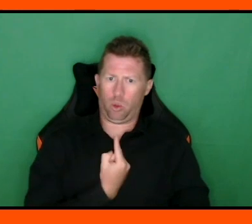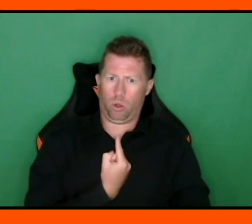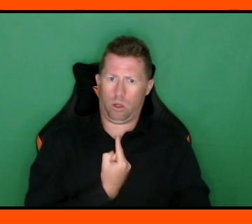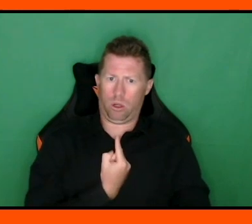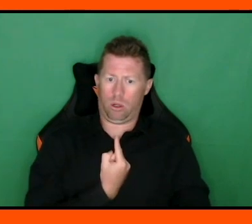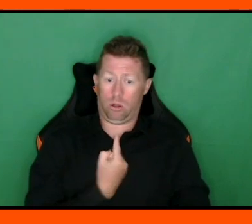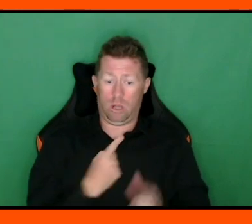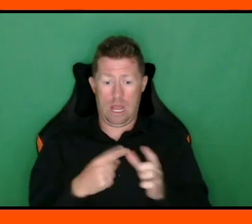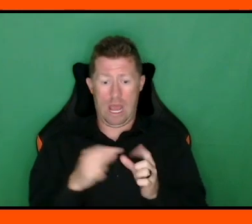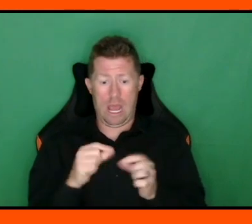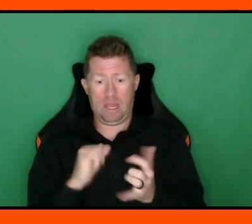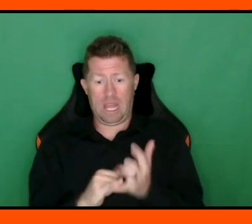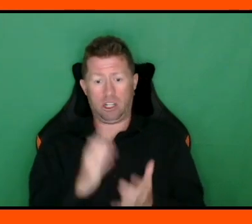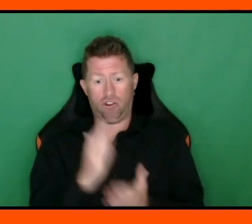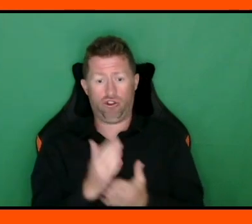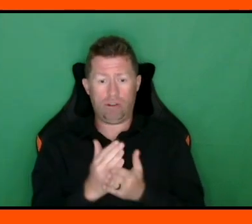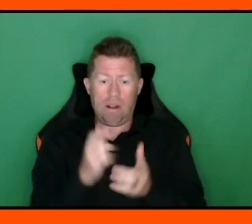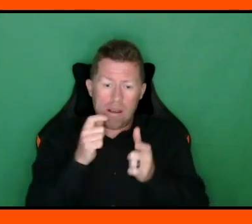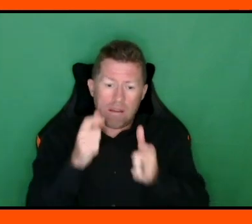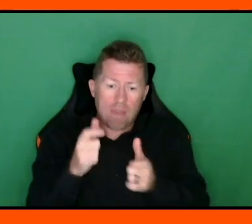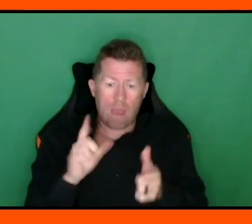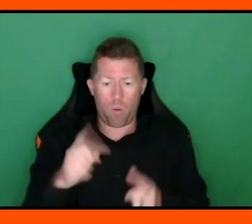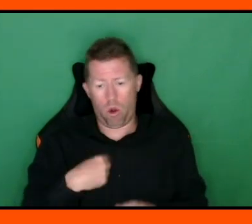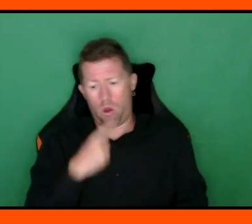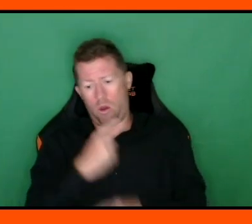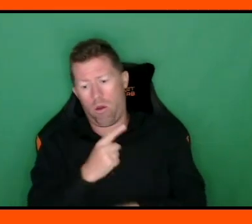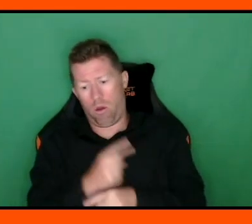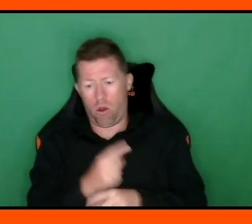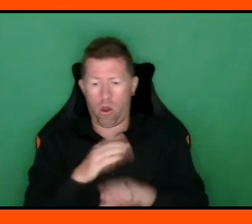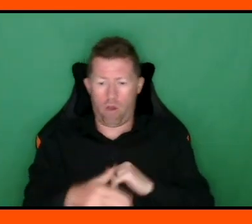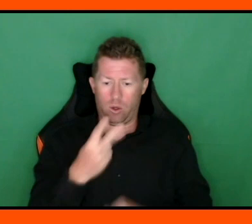what they might have to say about the 2026 Census content.